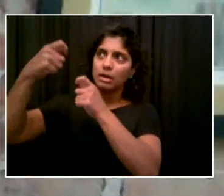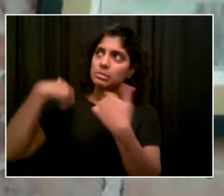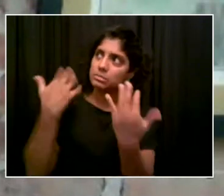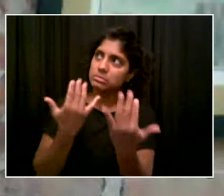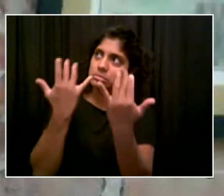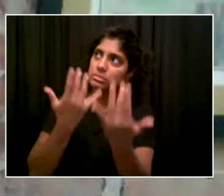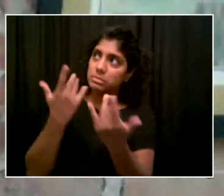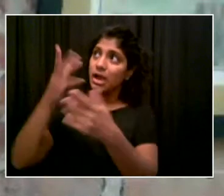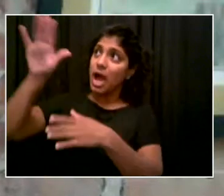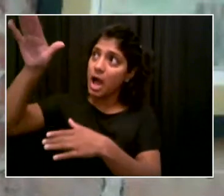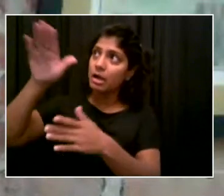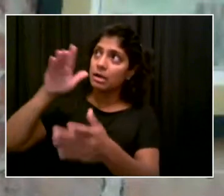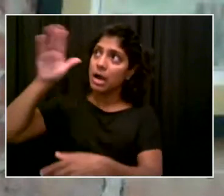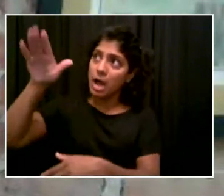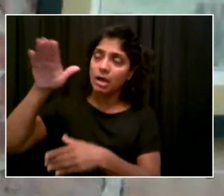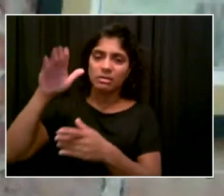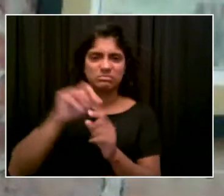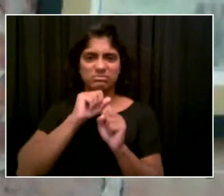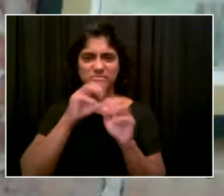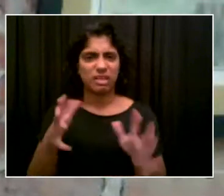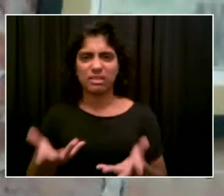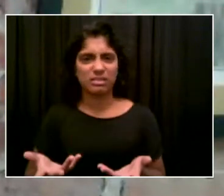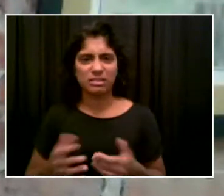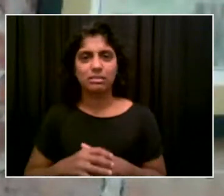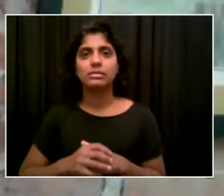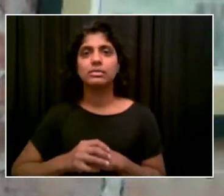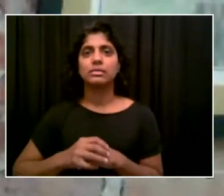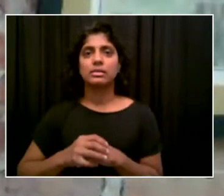THIS DONE AND GET IT DONE NOW.